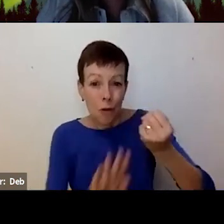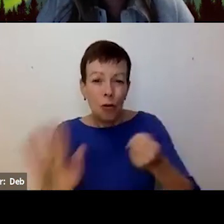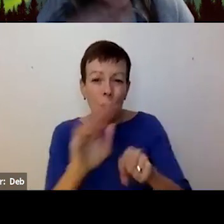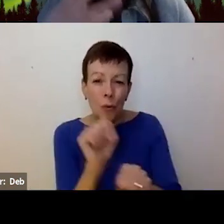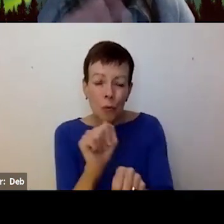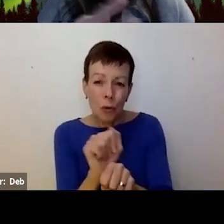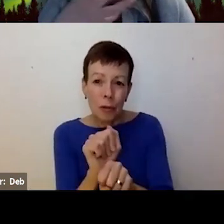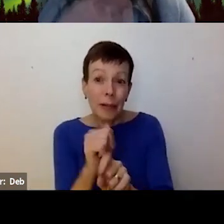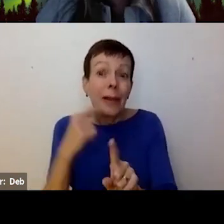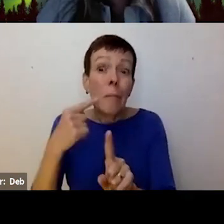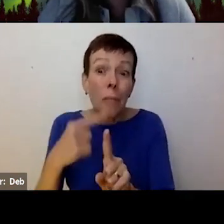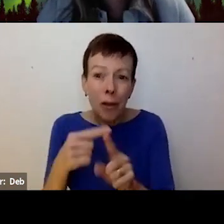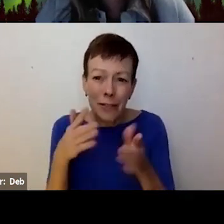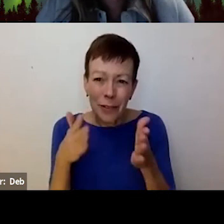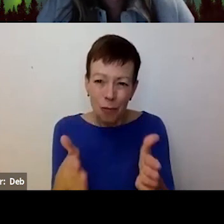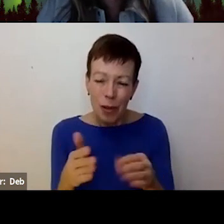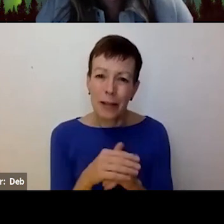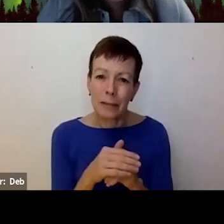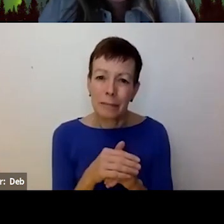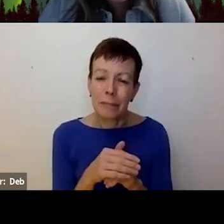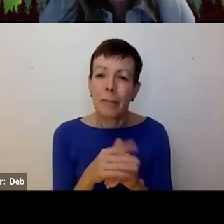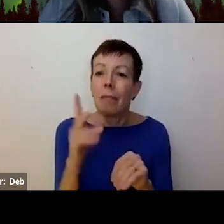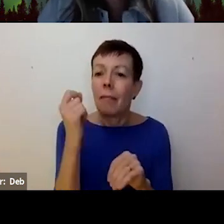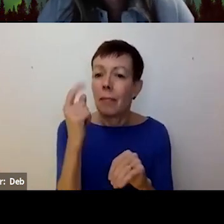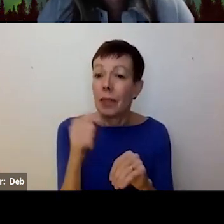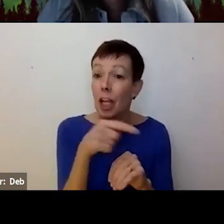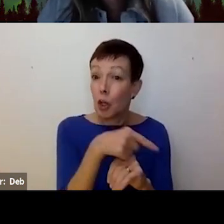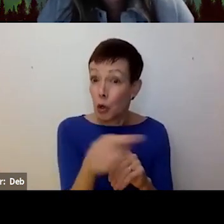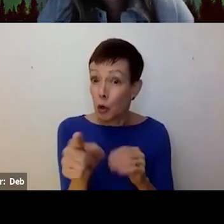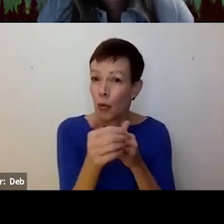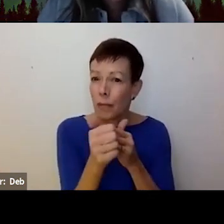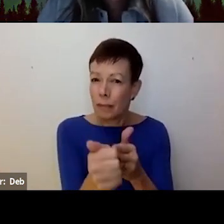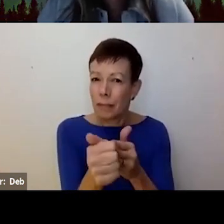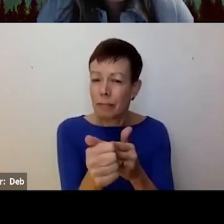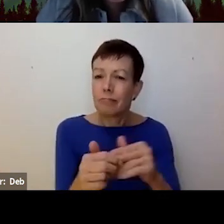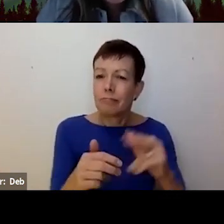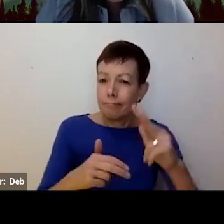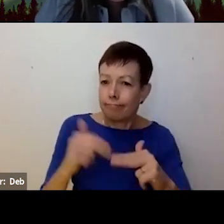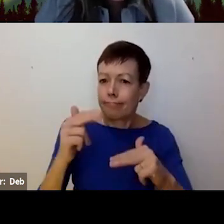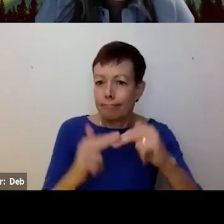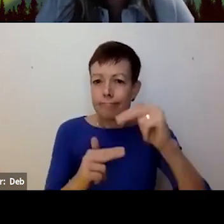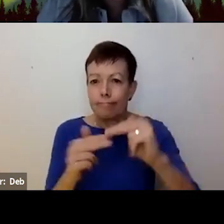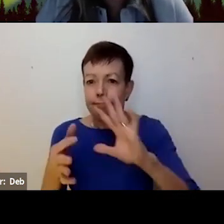as you articulate how you want to build those good relations among other communities. And I think I